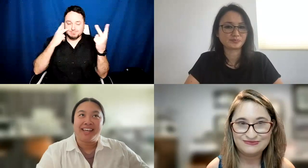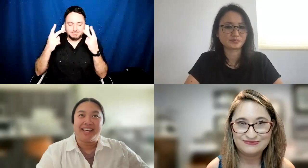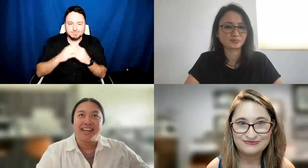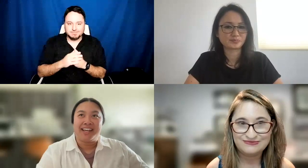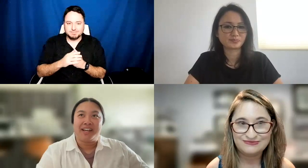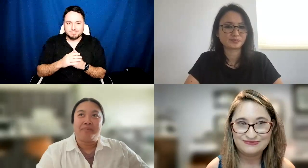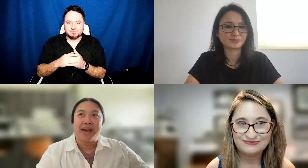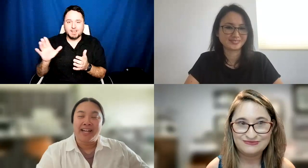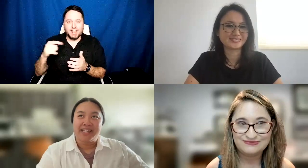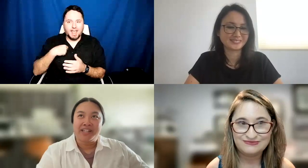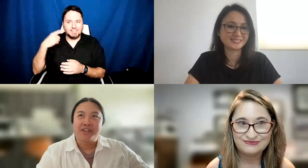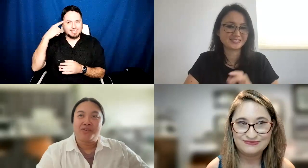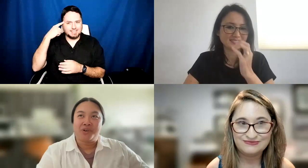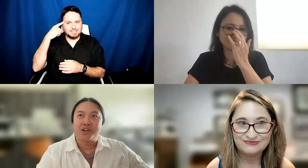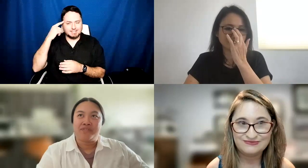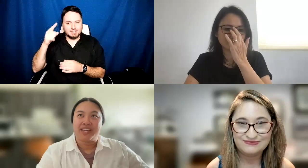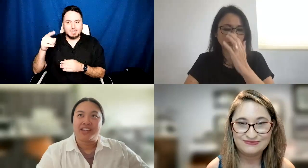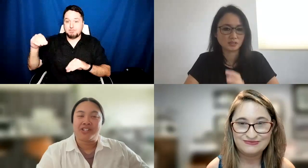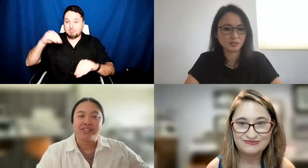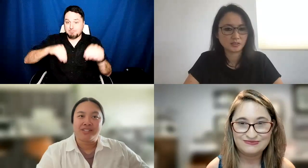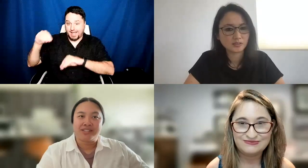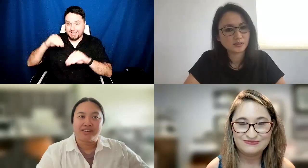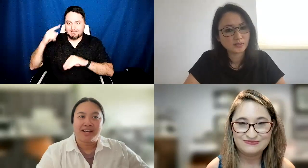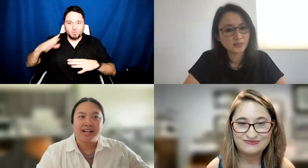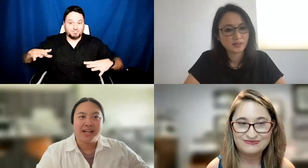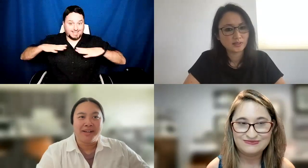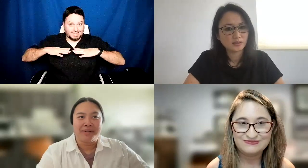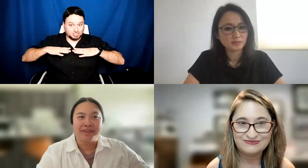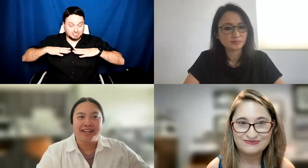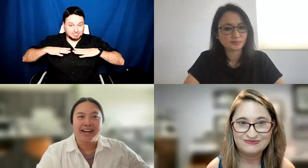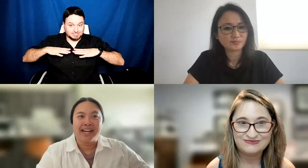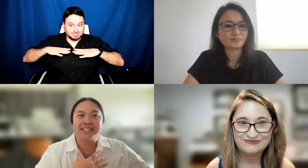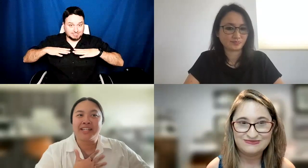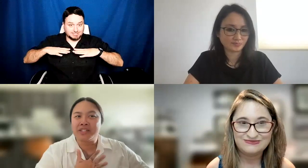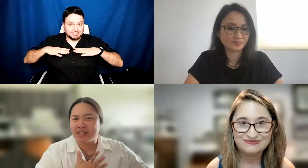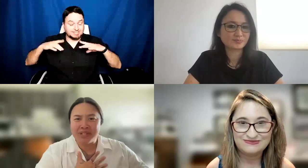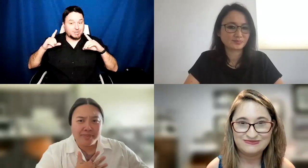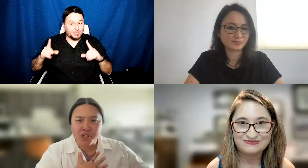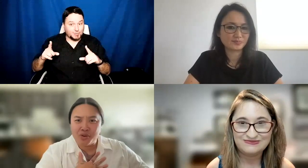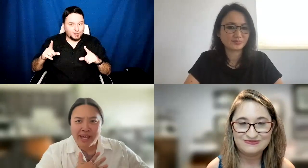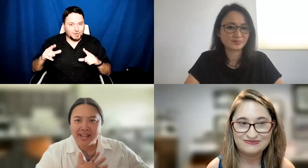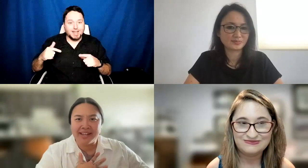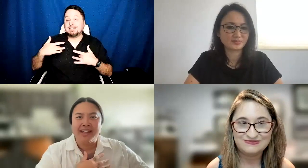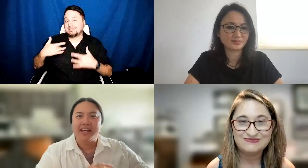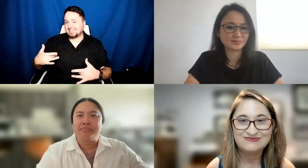I think packing for vacations, I tend to sometimes over pack,